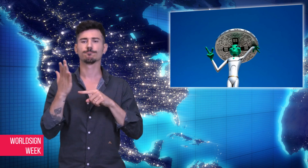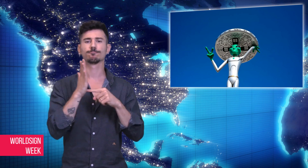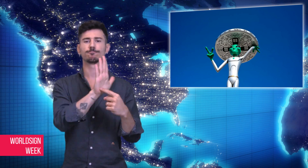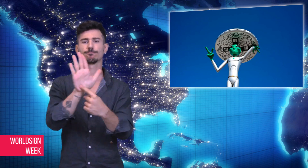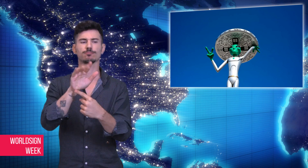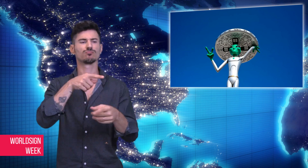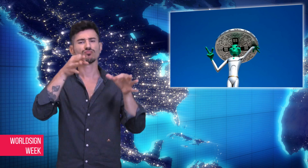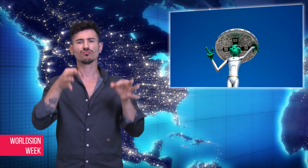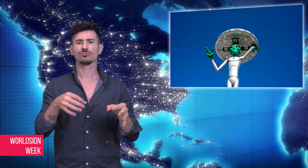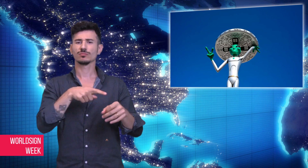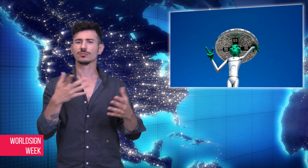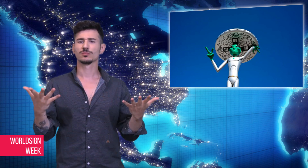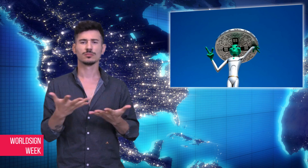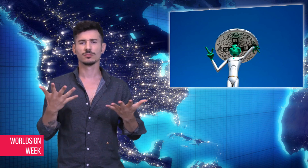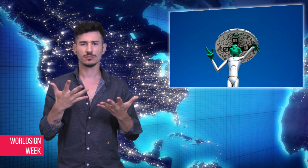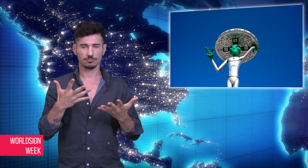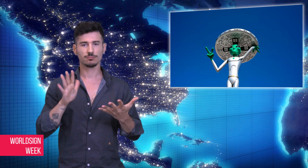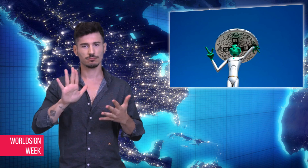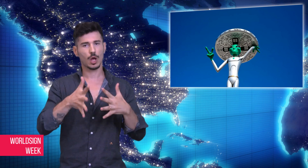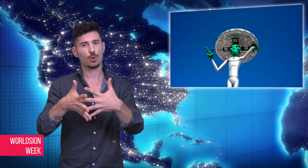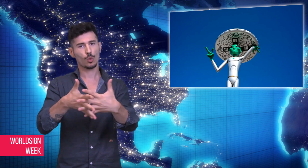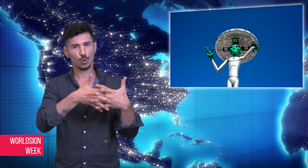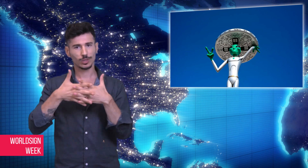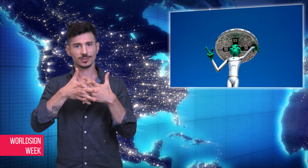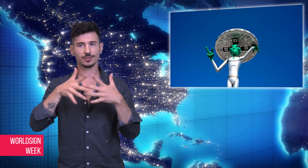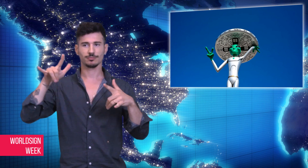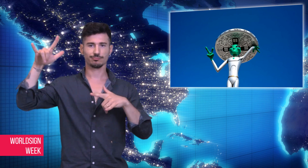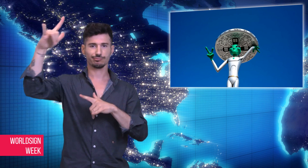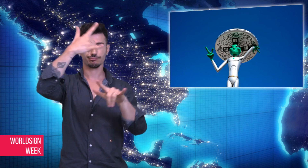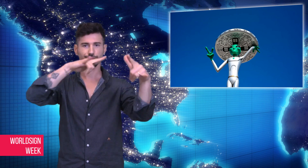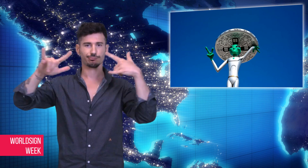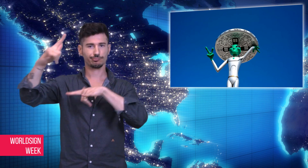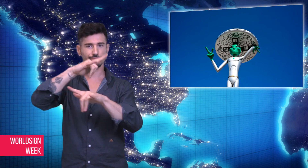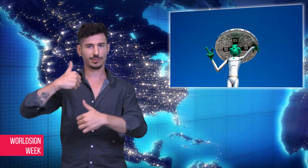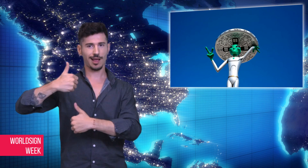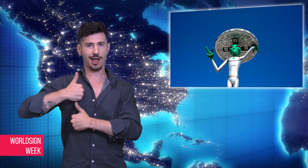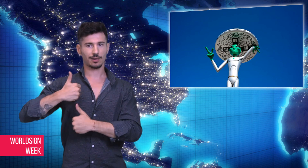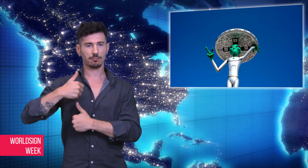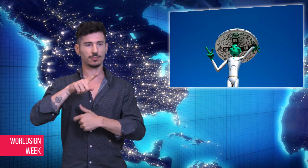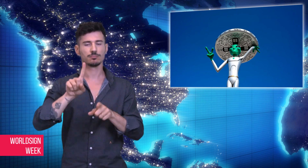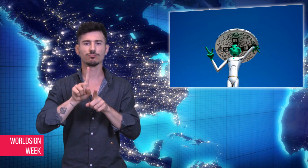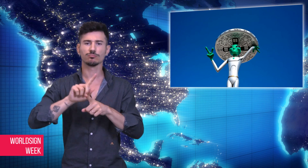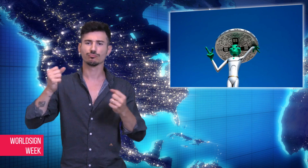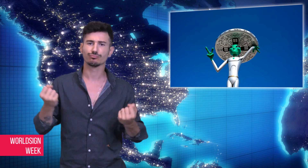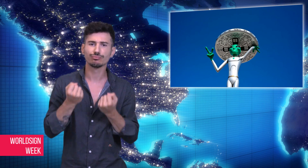‘Area 51’ is actually a site to train armed forces.